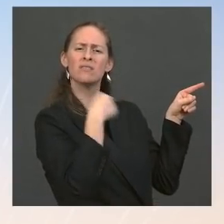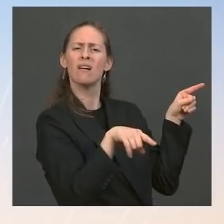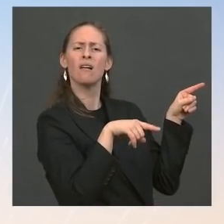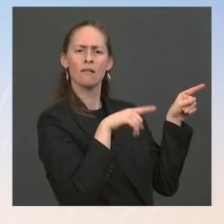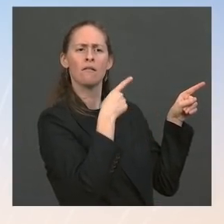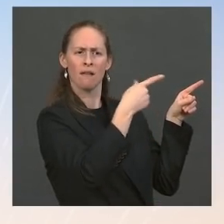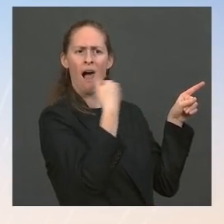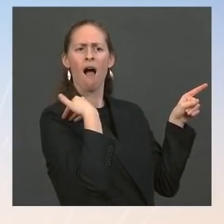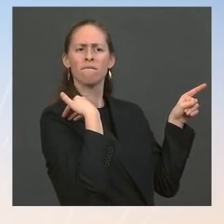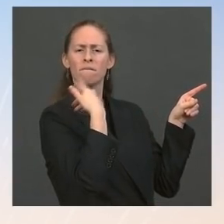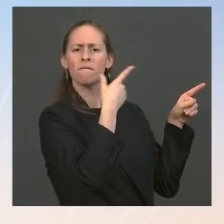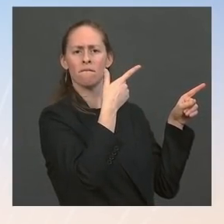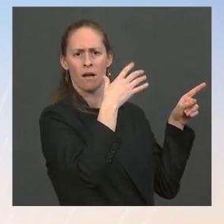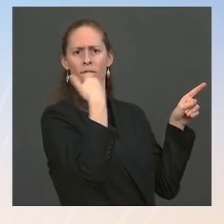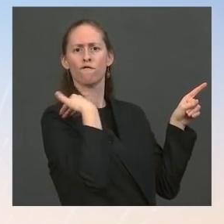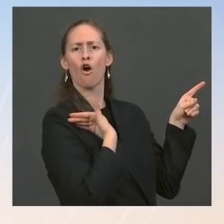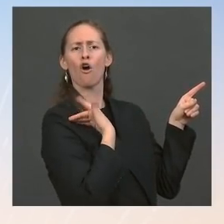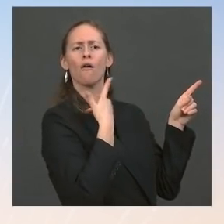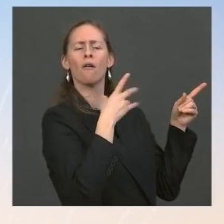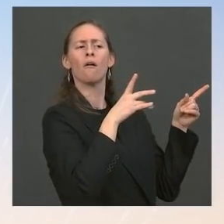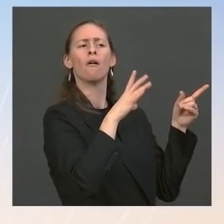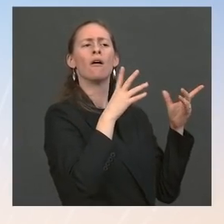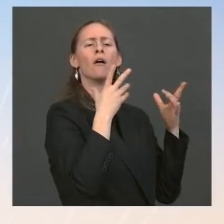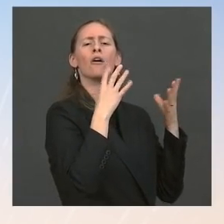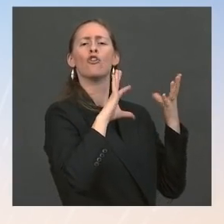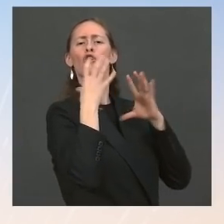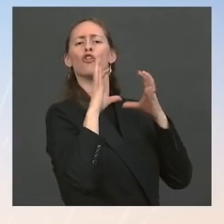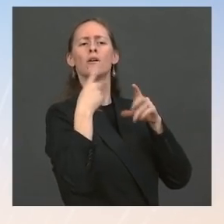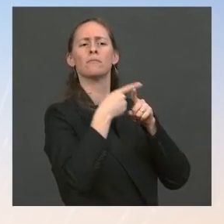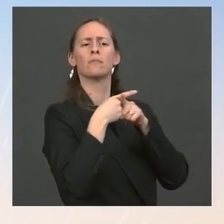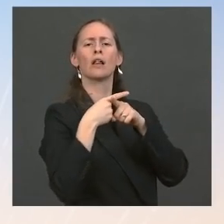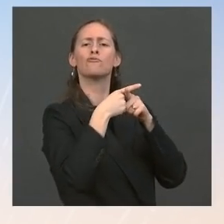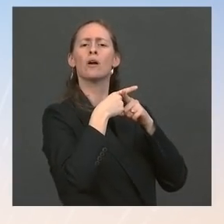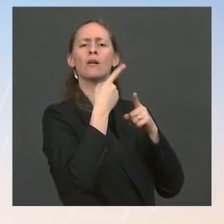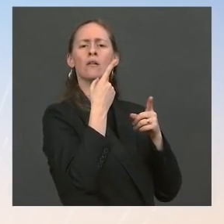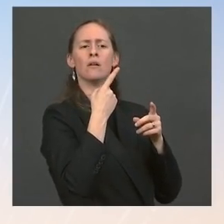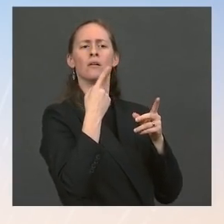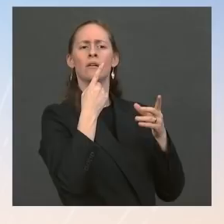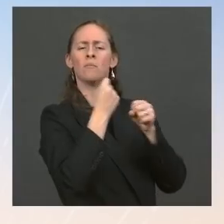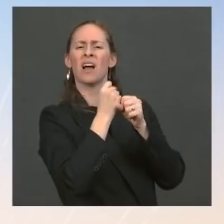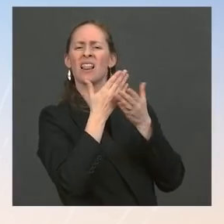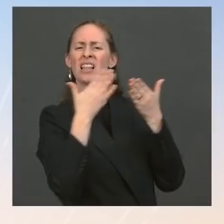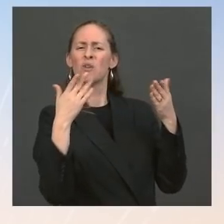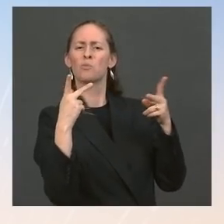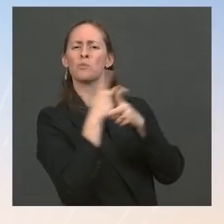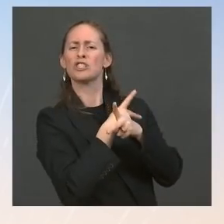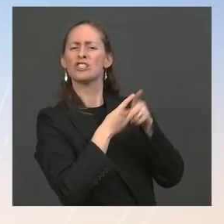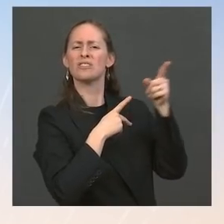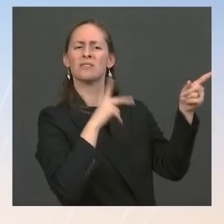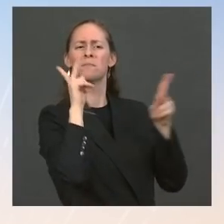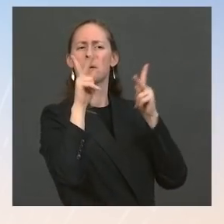exploitation and coercion of vulnerable people. There's no question they have that relationship and that ability to impact.